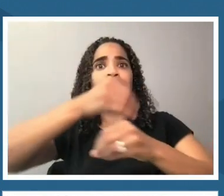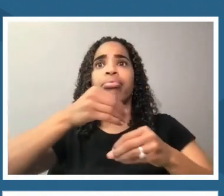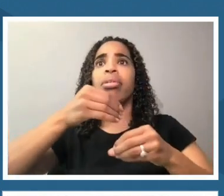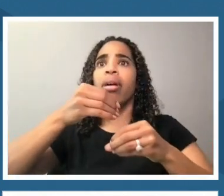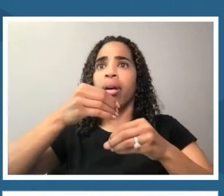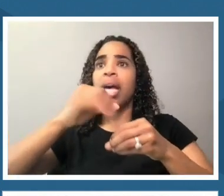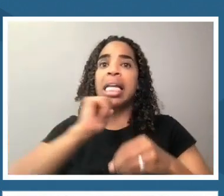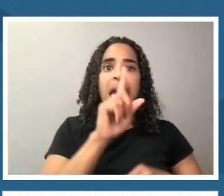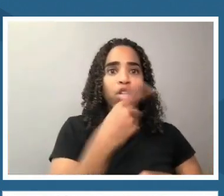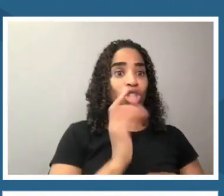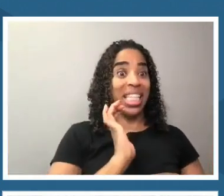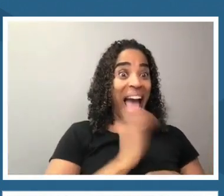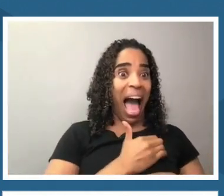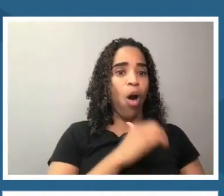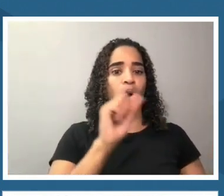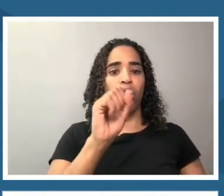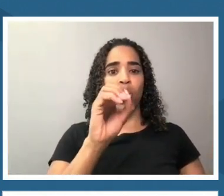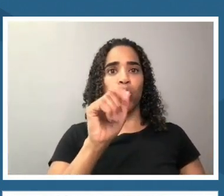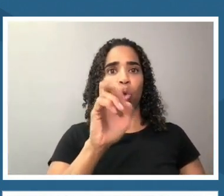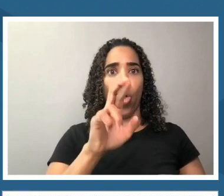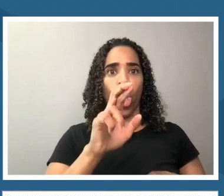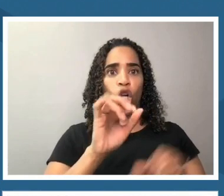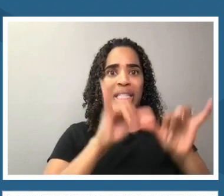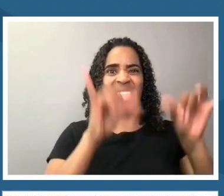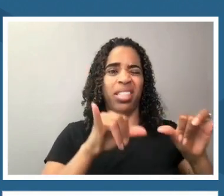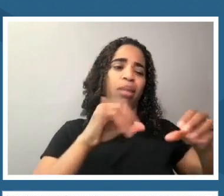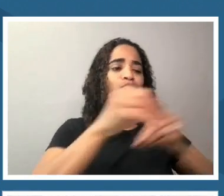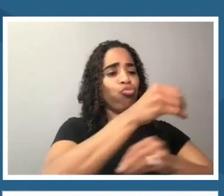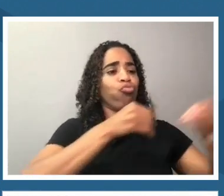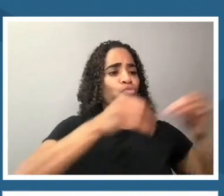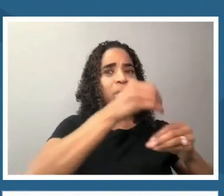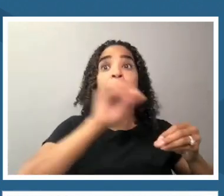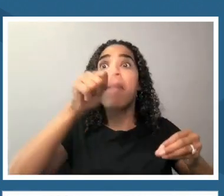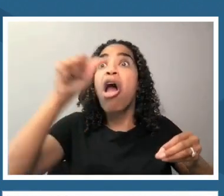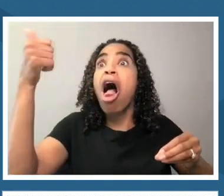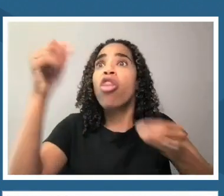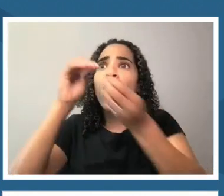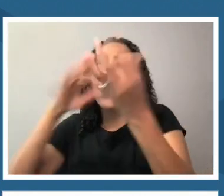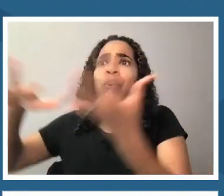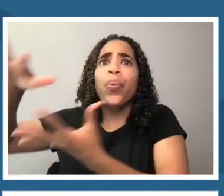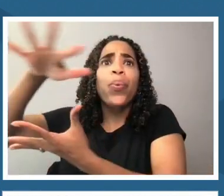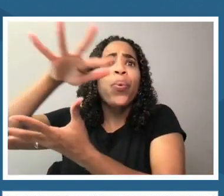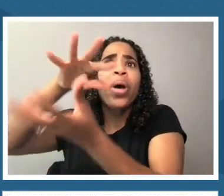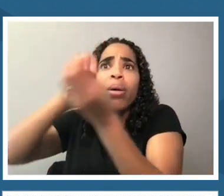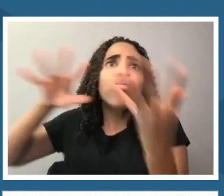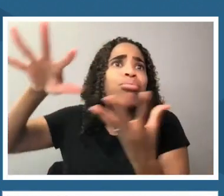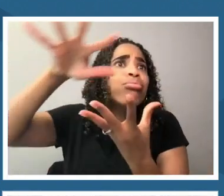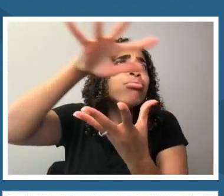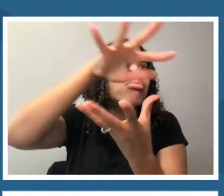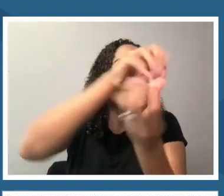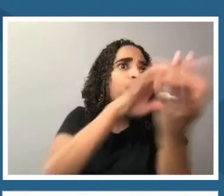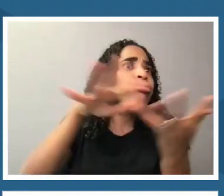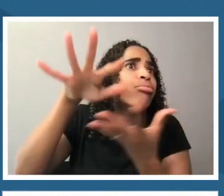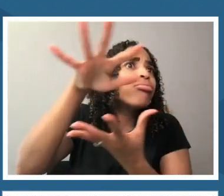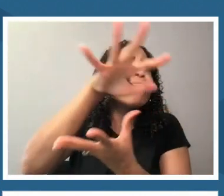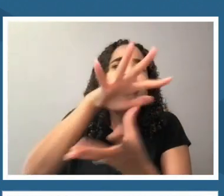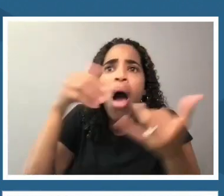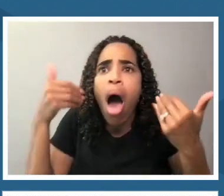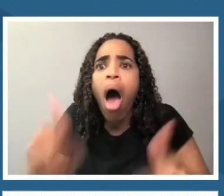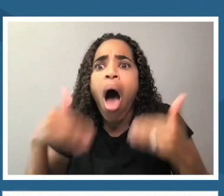system and um it's an amazing diversity of worlds that